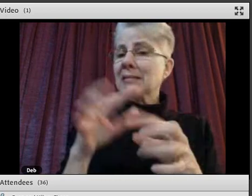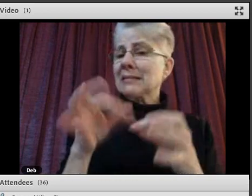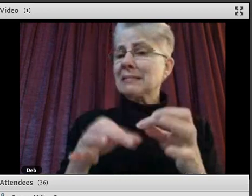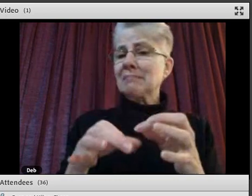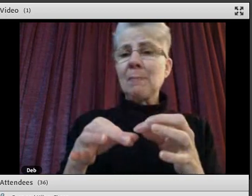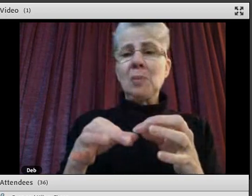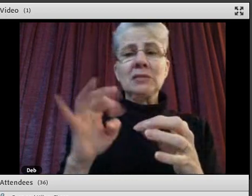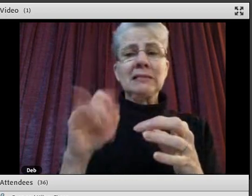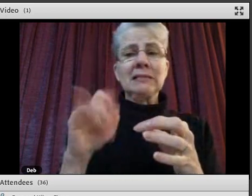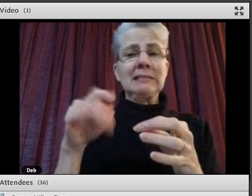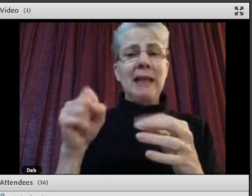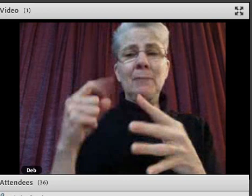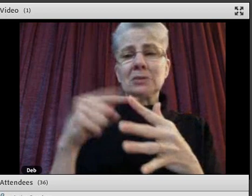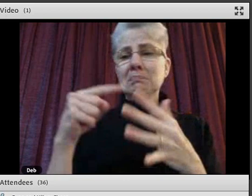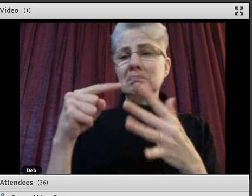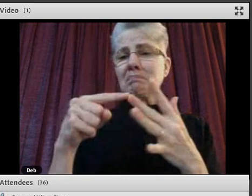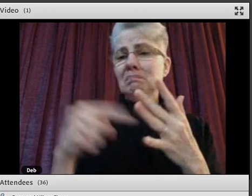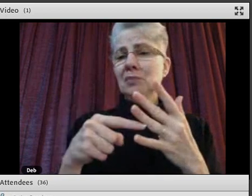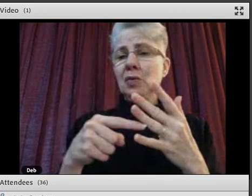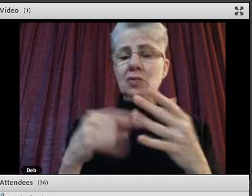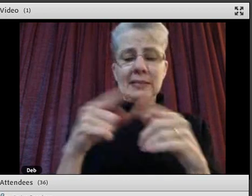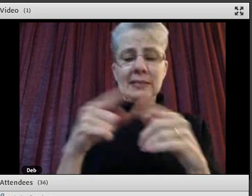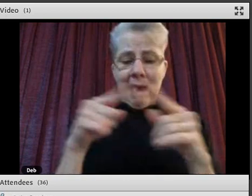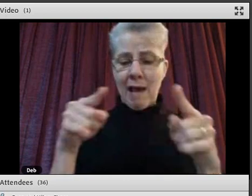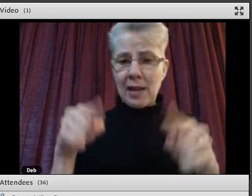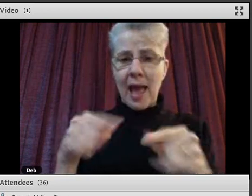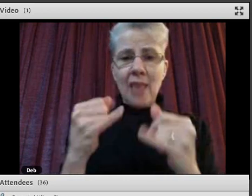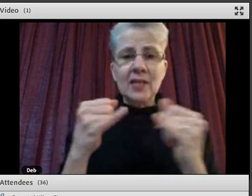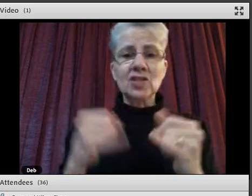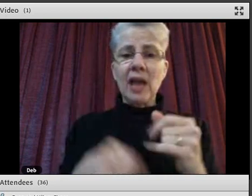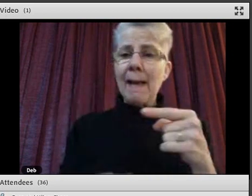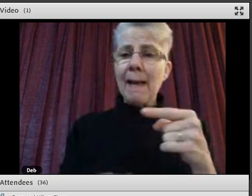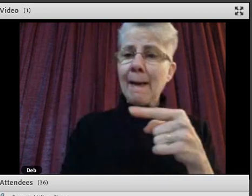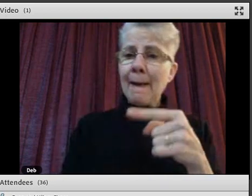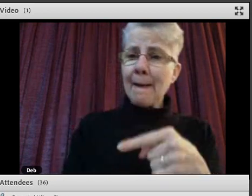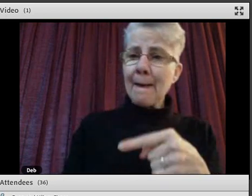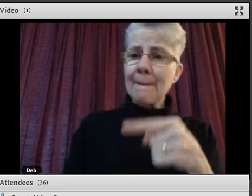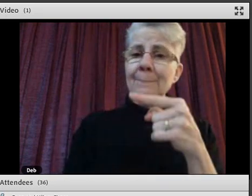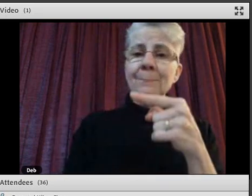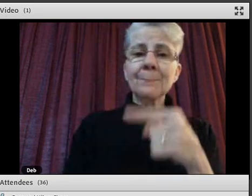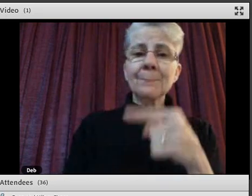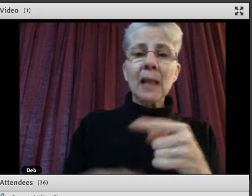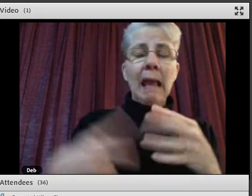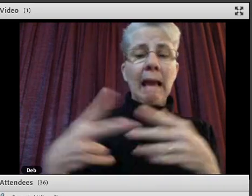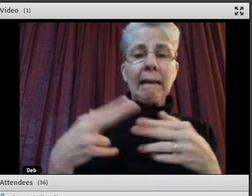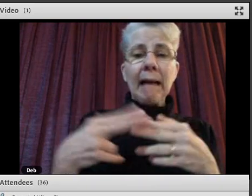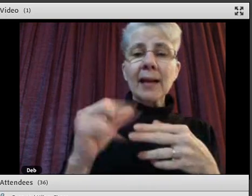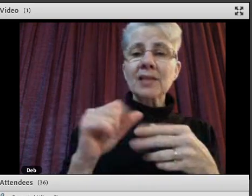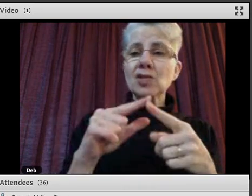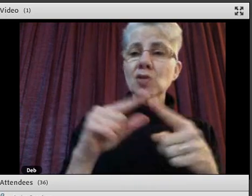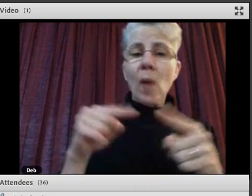But the steps are really simple. What you're going to do is you're going to just kind of outline the shape of your boat in cardboard, and then you're going to cut